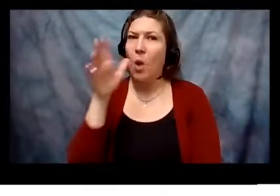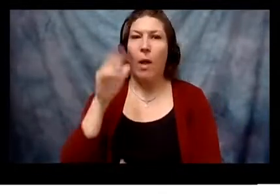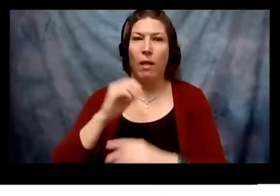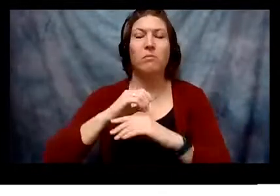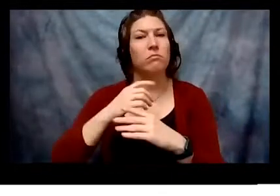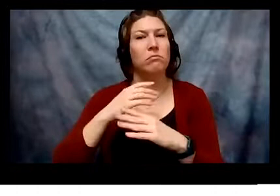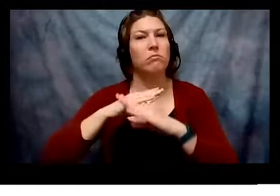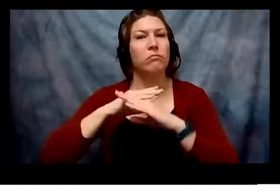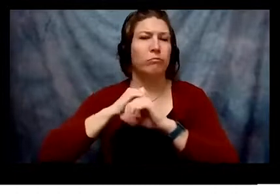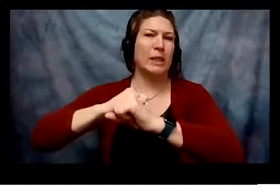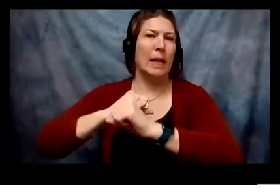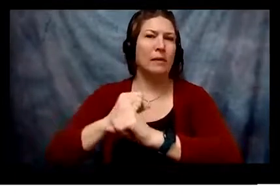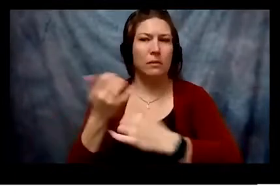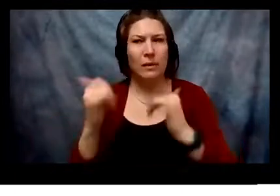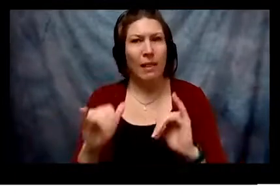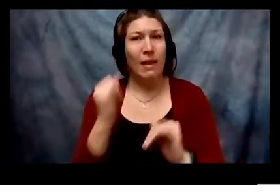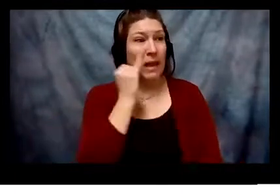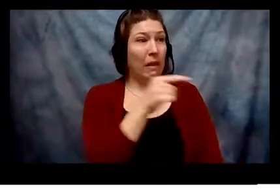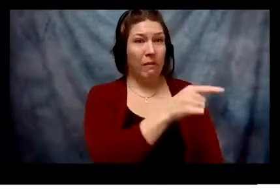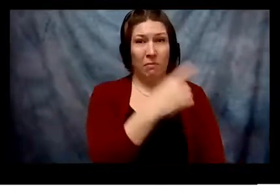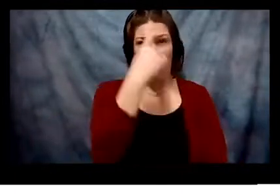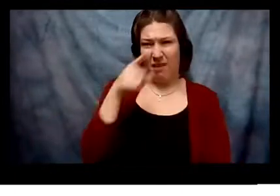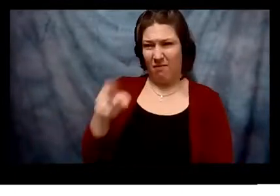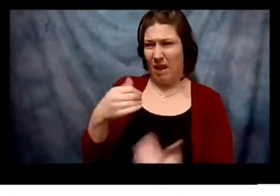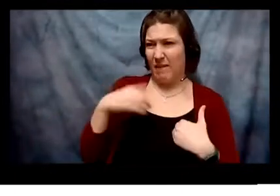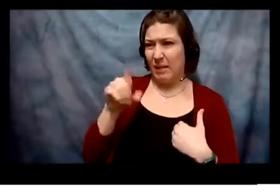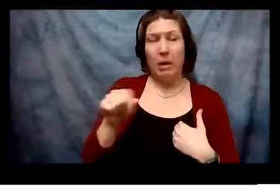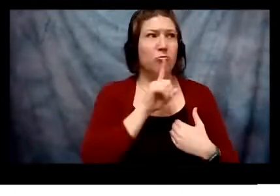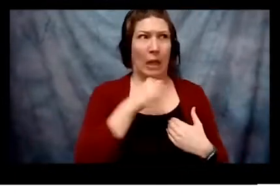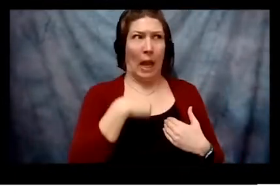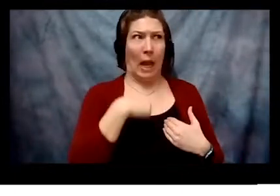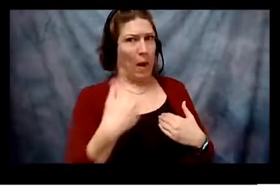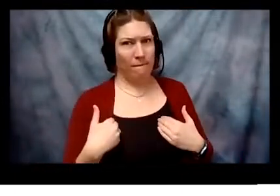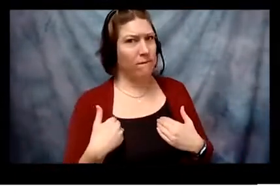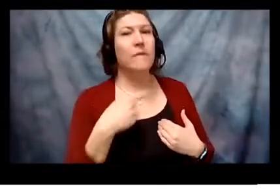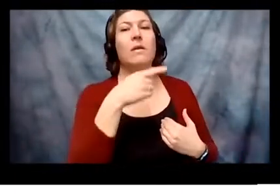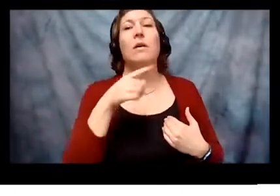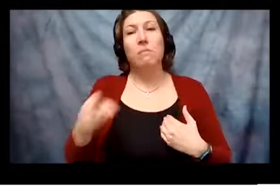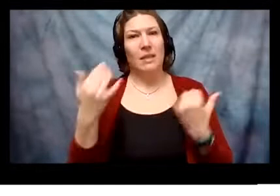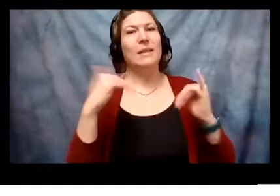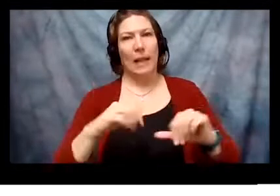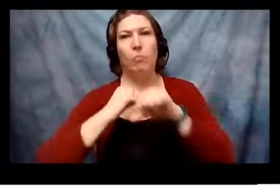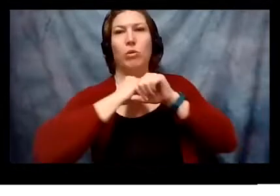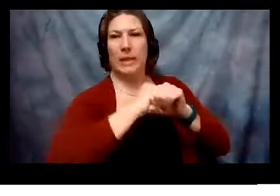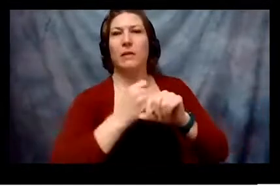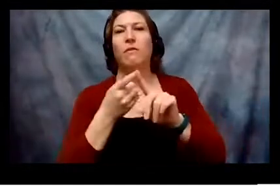thinks you have a disability, even if you do not have one. We will talk more about this when we talk about